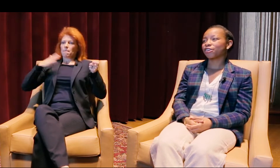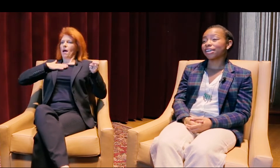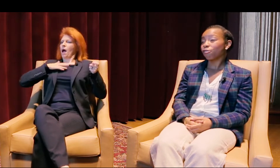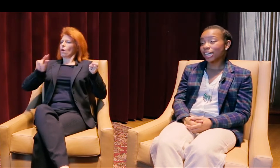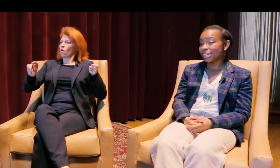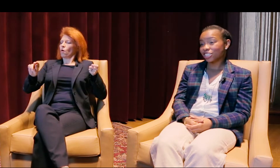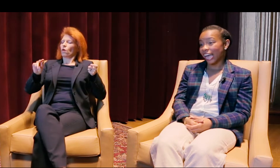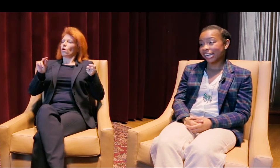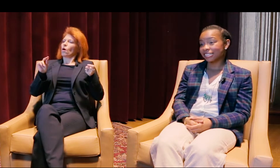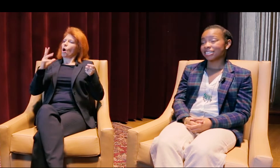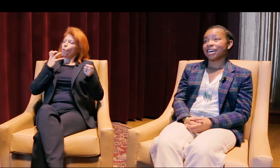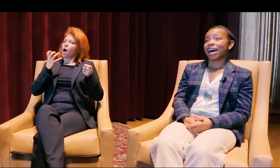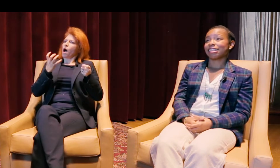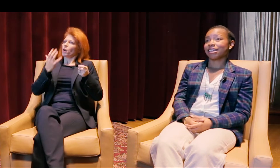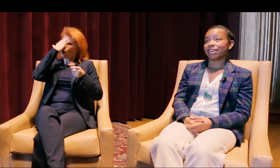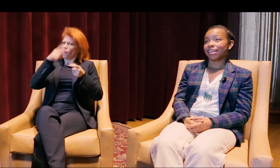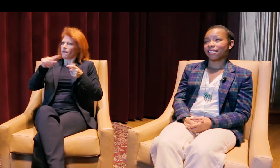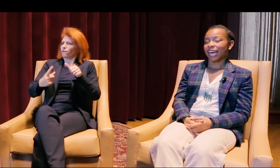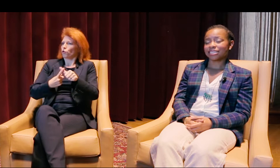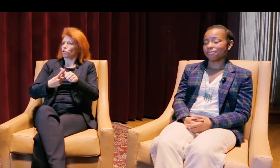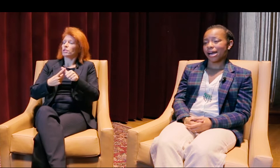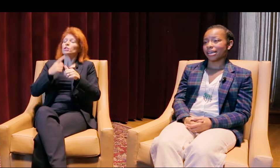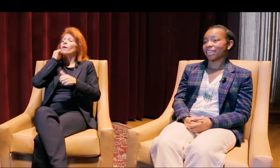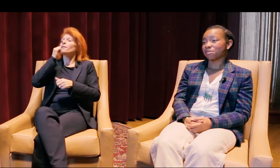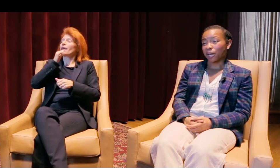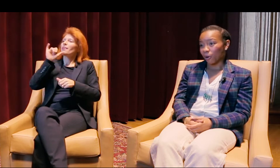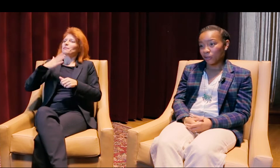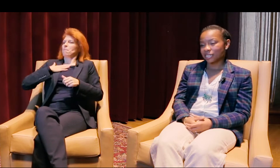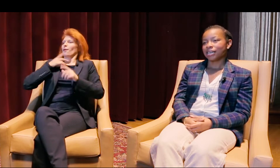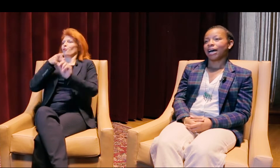For each day, I think that that is my, that's my goal.